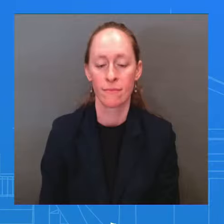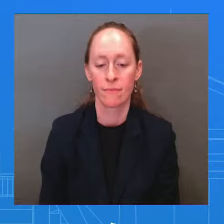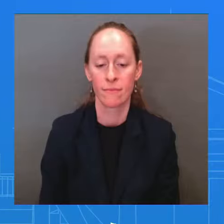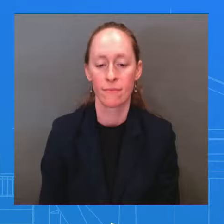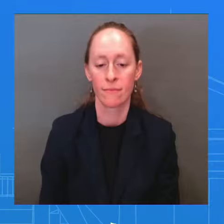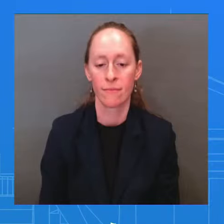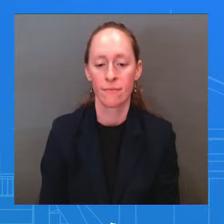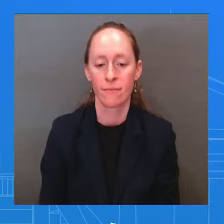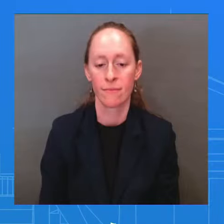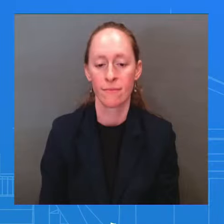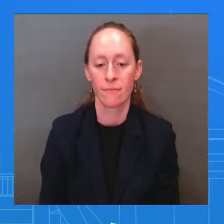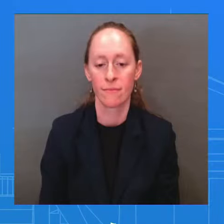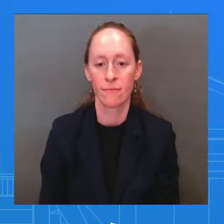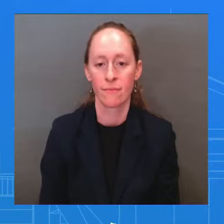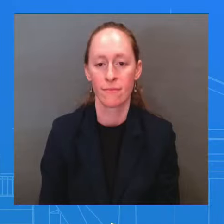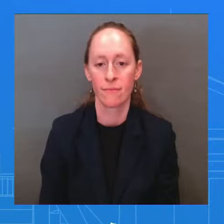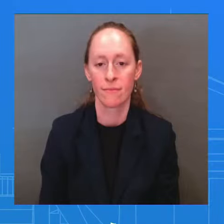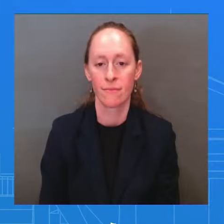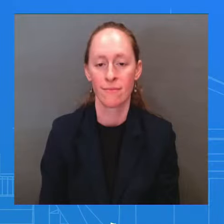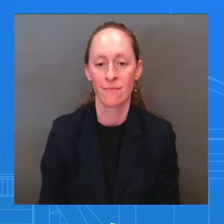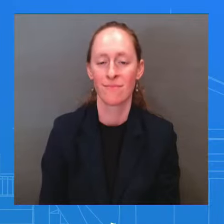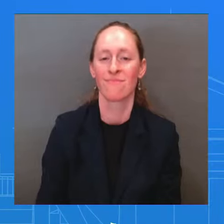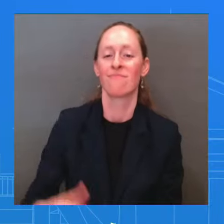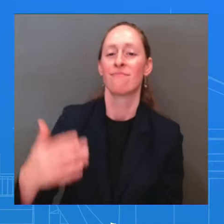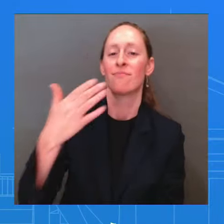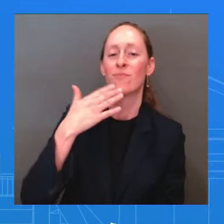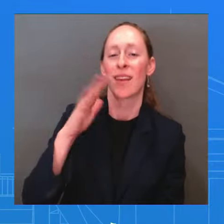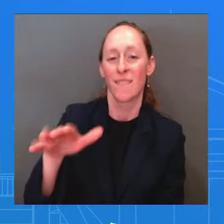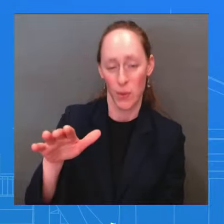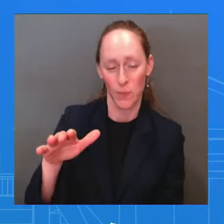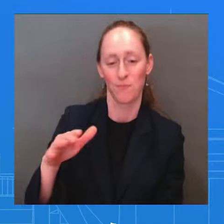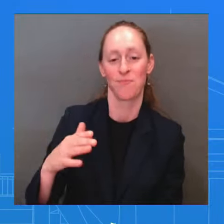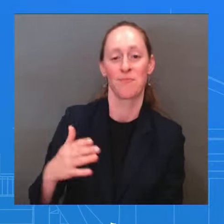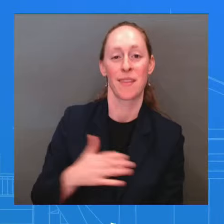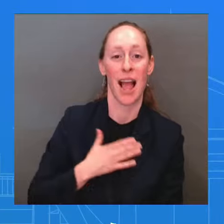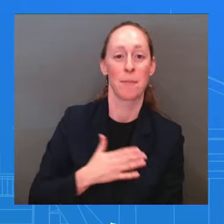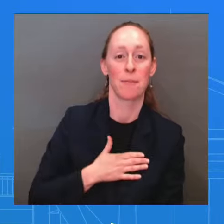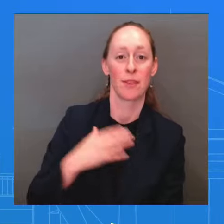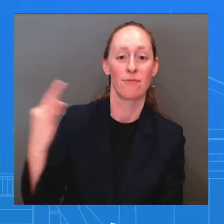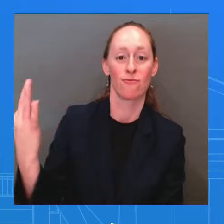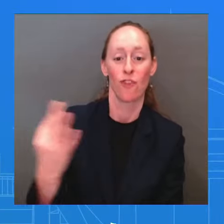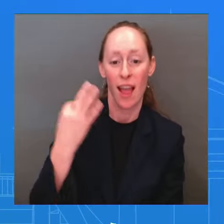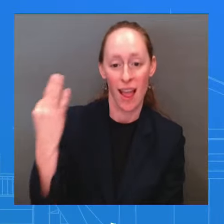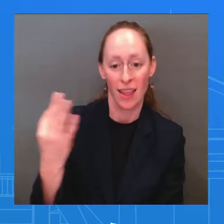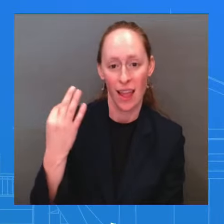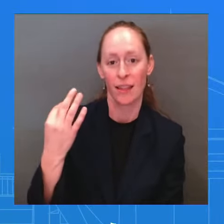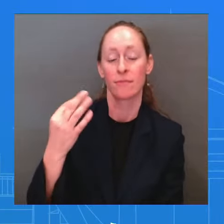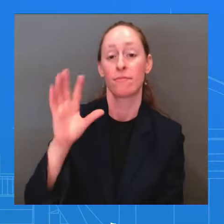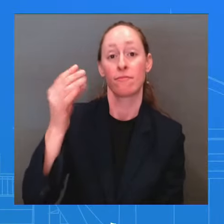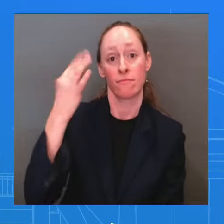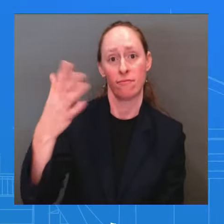Ms. Jean-Pierre: Good afternoon. Happy Friday. Going to be really quick here at the top. As you can see, we have our National Security Advisor,